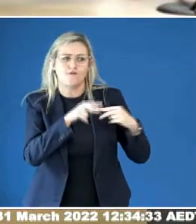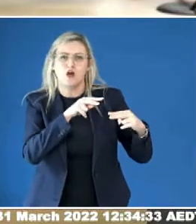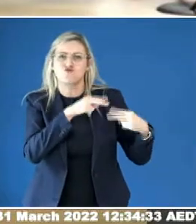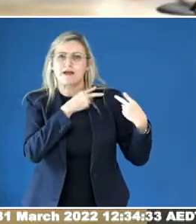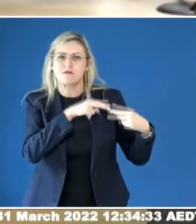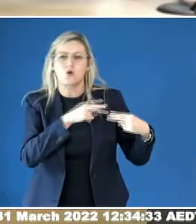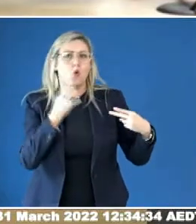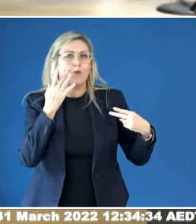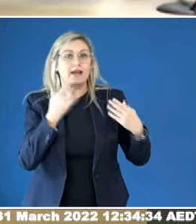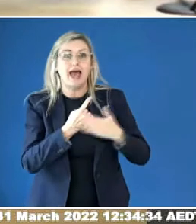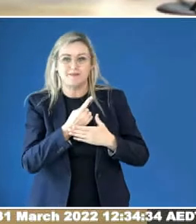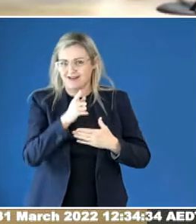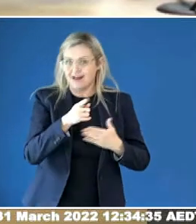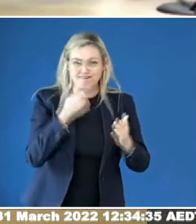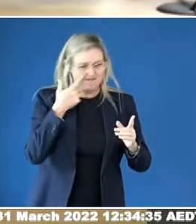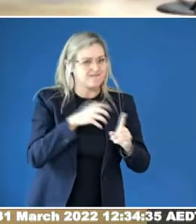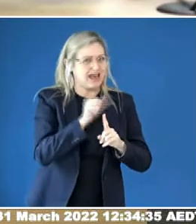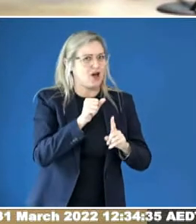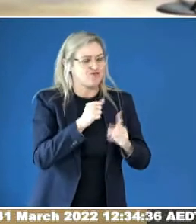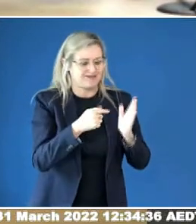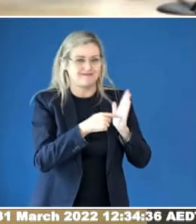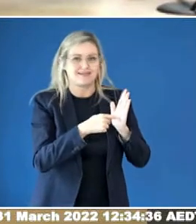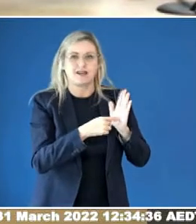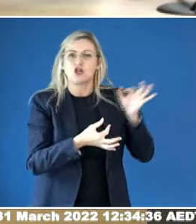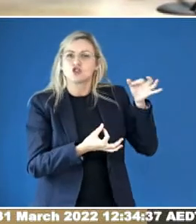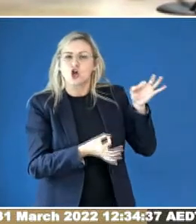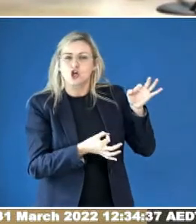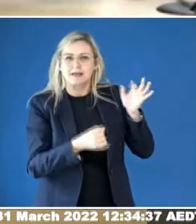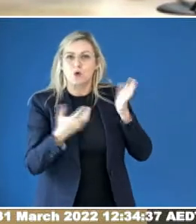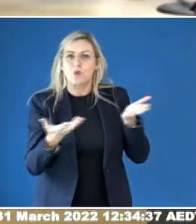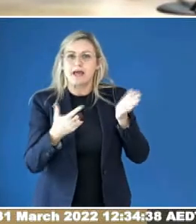The document that I would best identify for you is the document at tab 30,